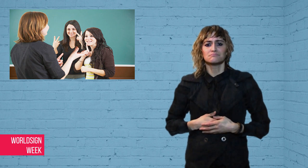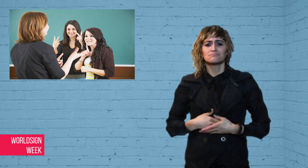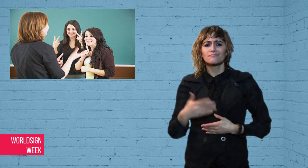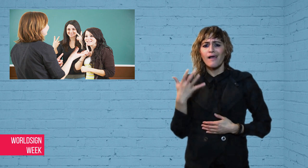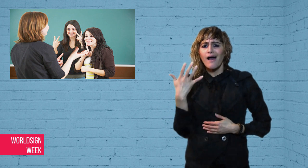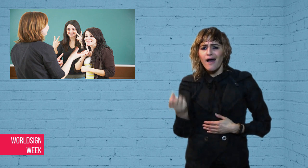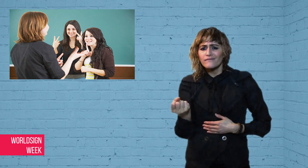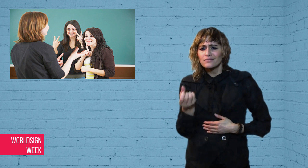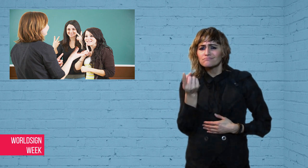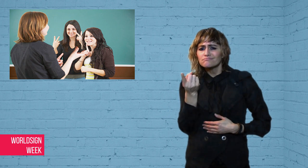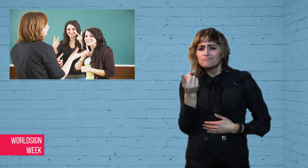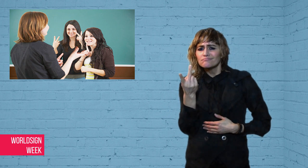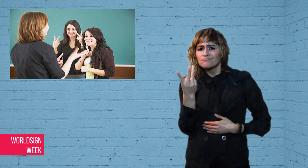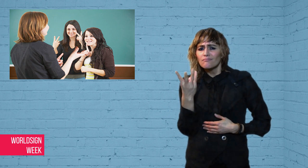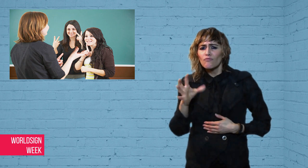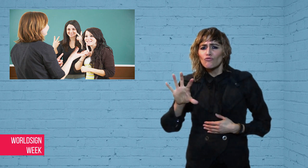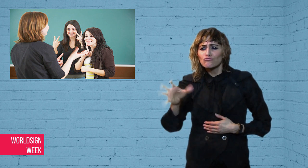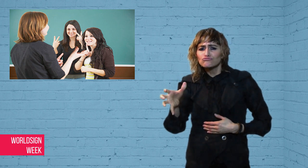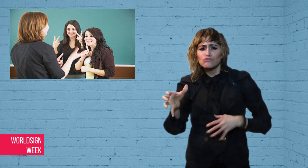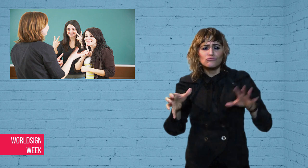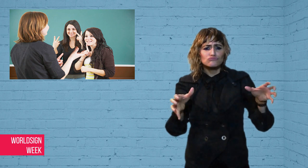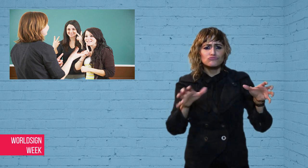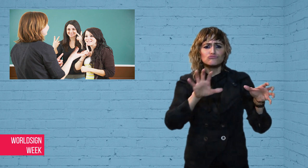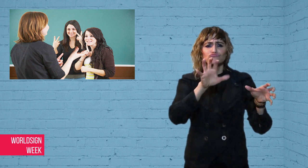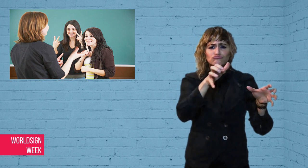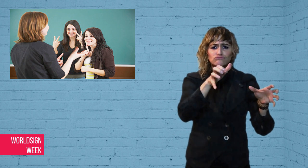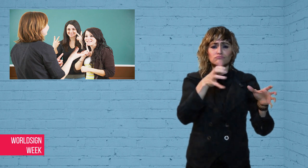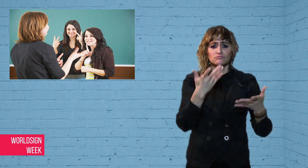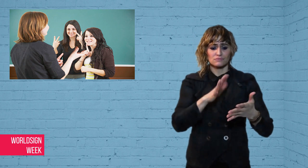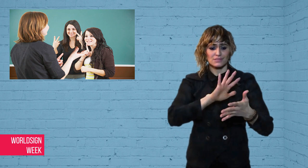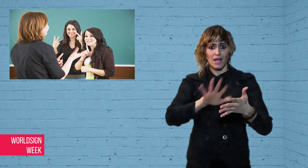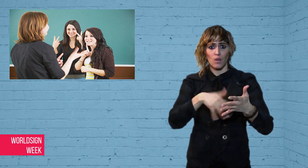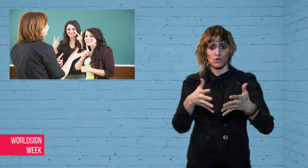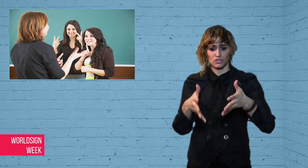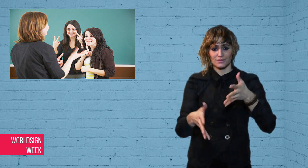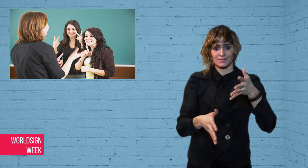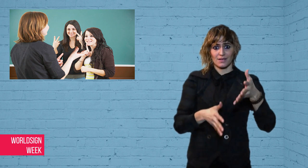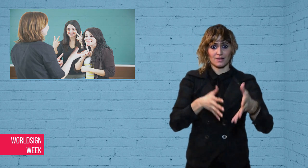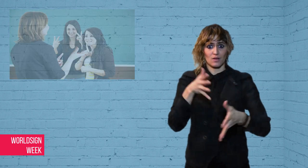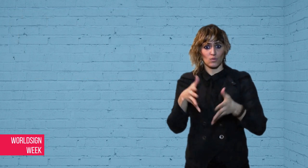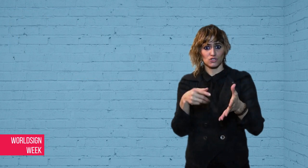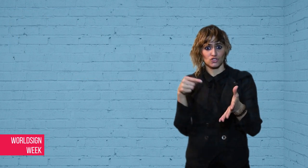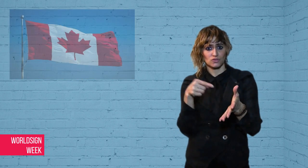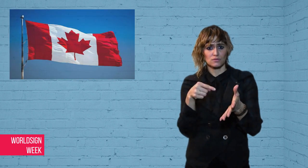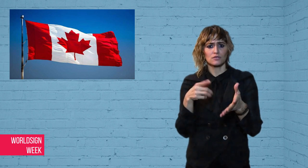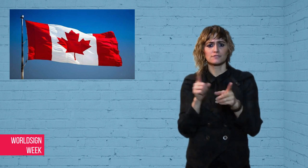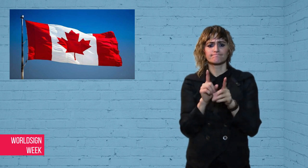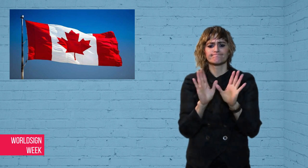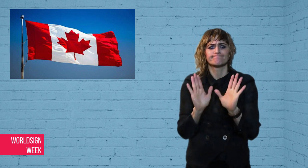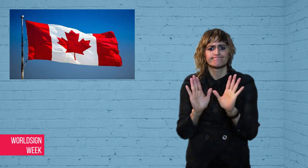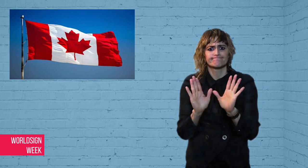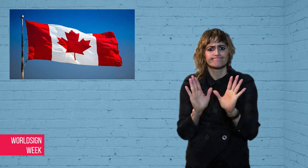their native official languages.